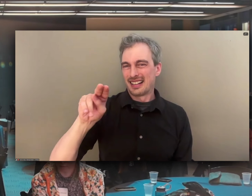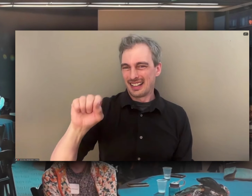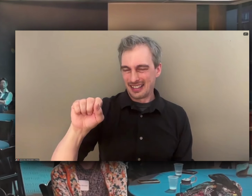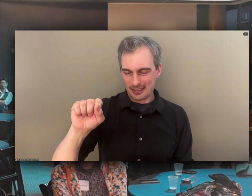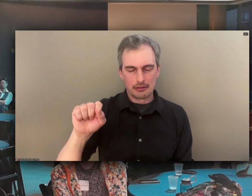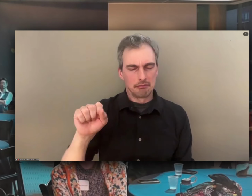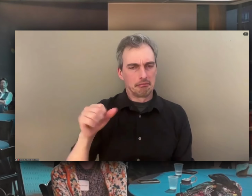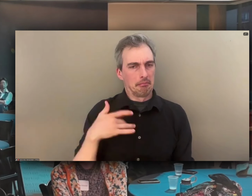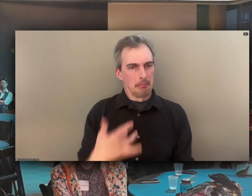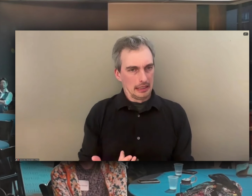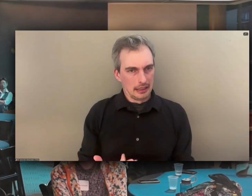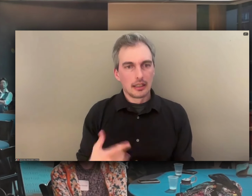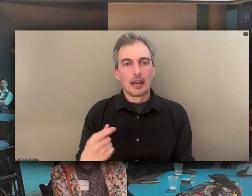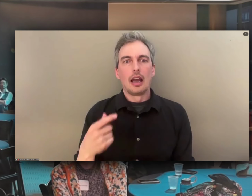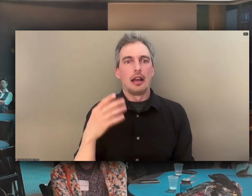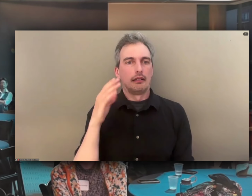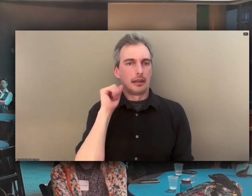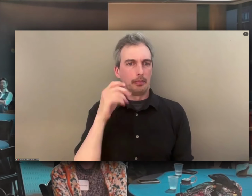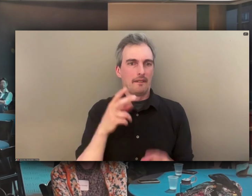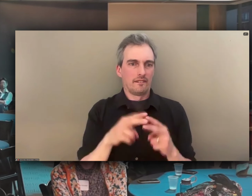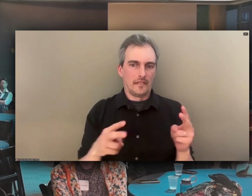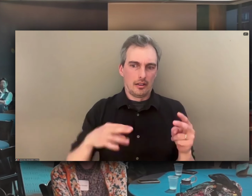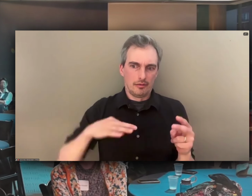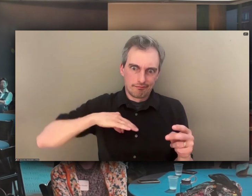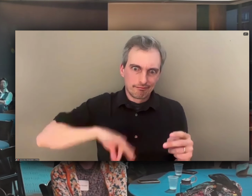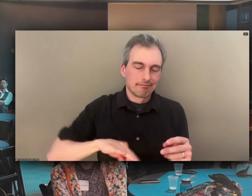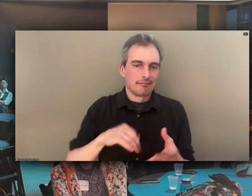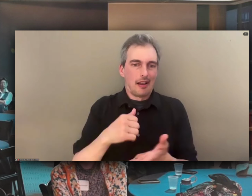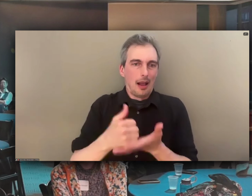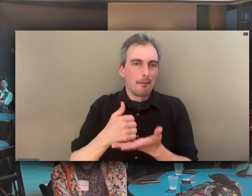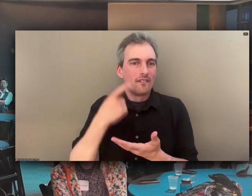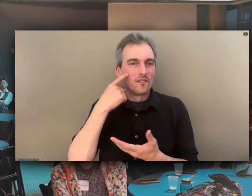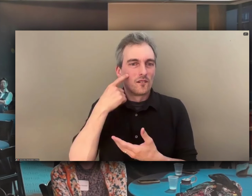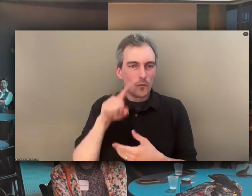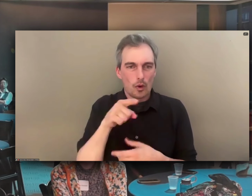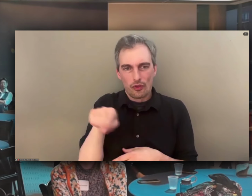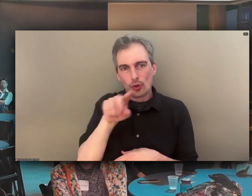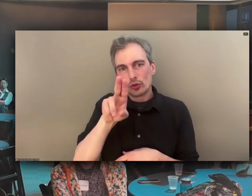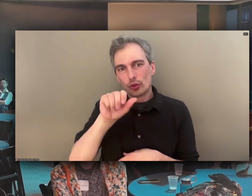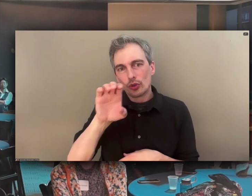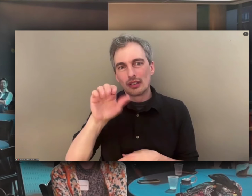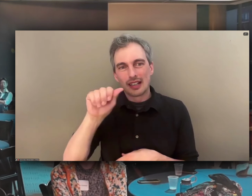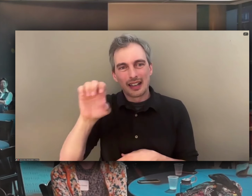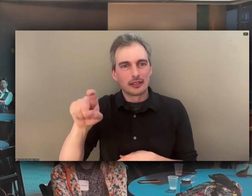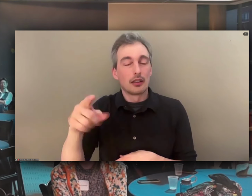So, for example, for clicks and pops, just extraneous bad sounds,